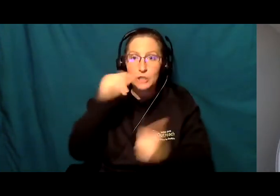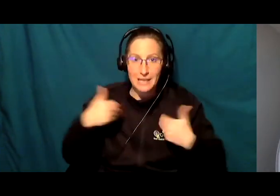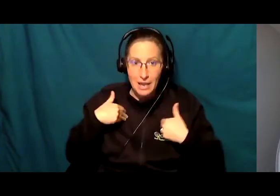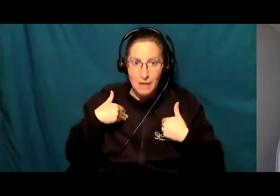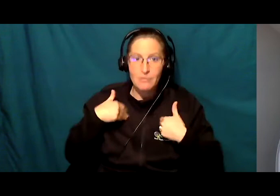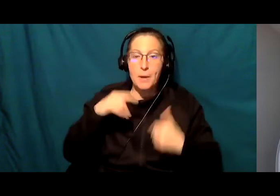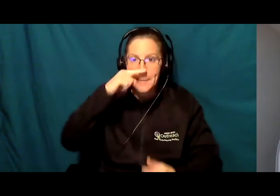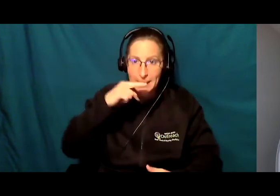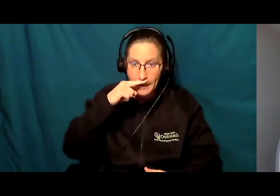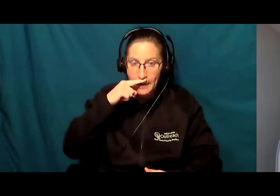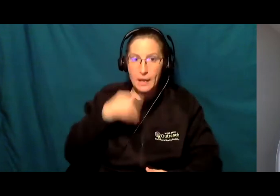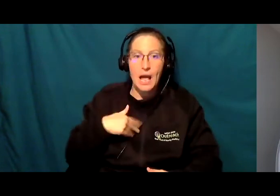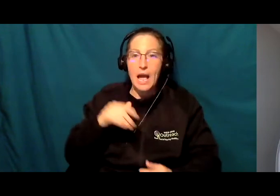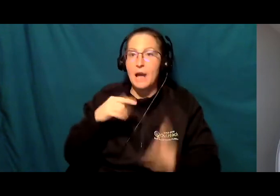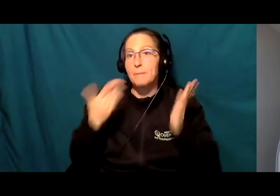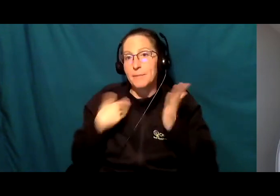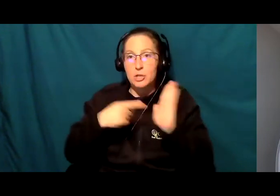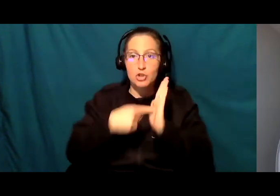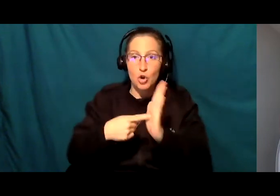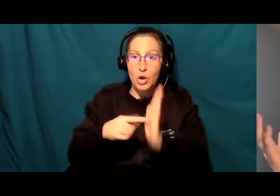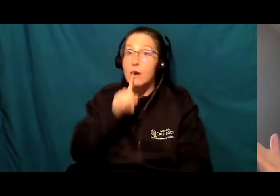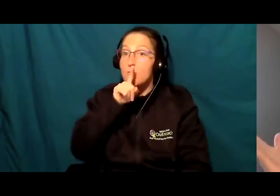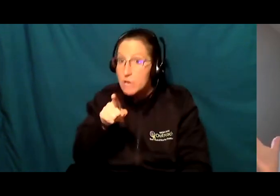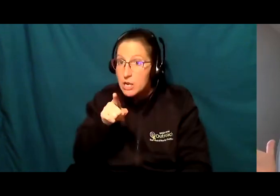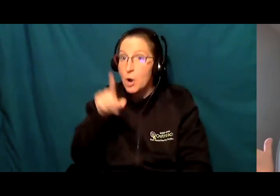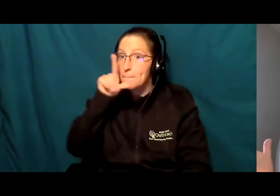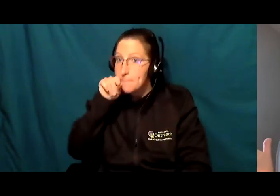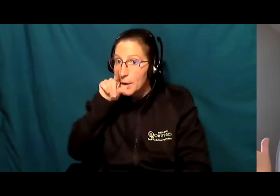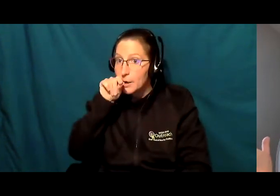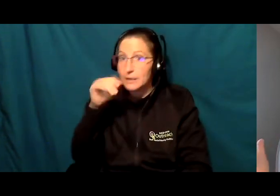So I show her a real bird, if there's one available.